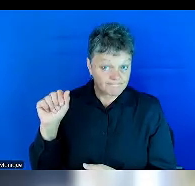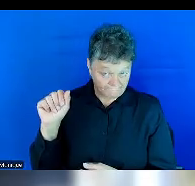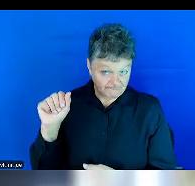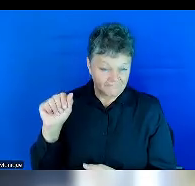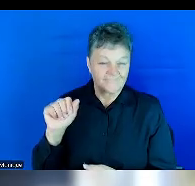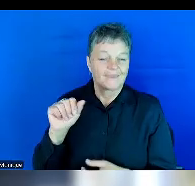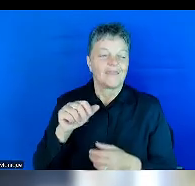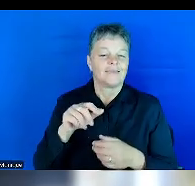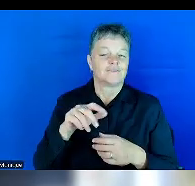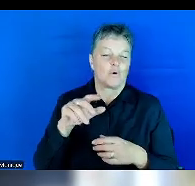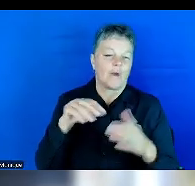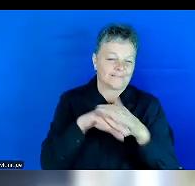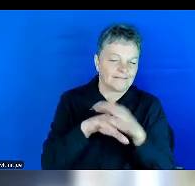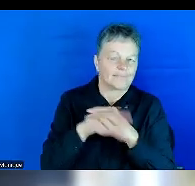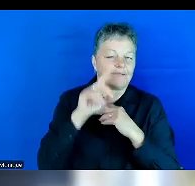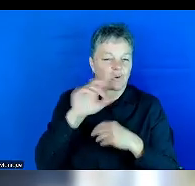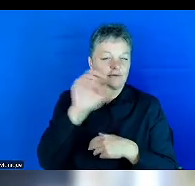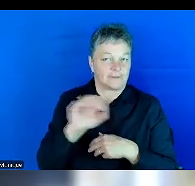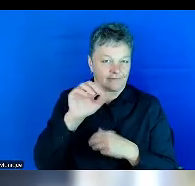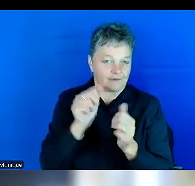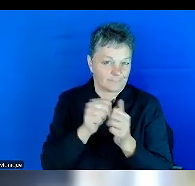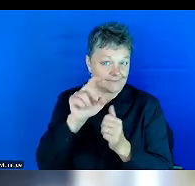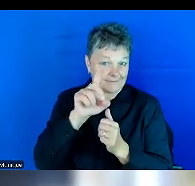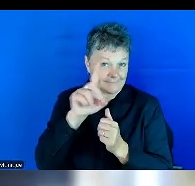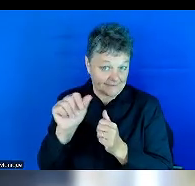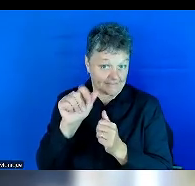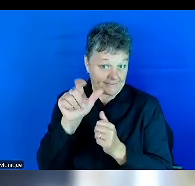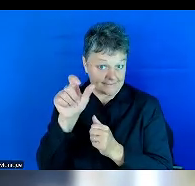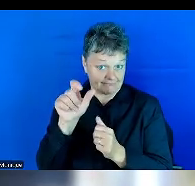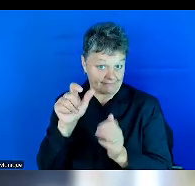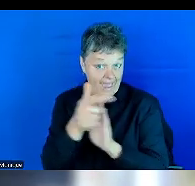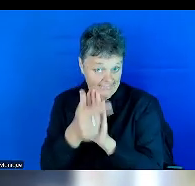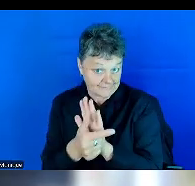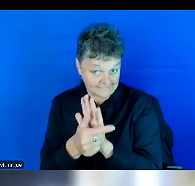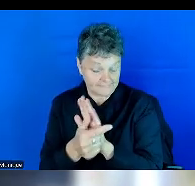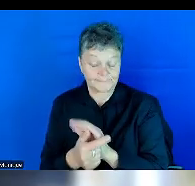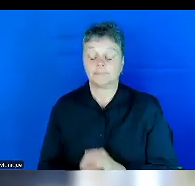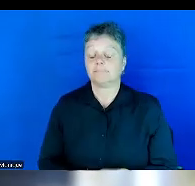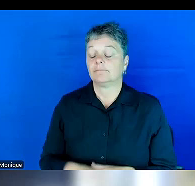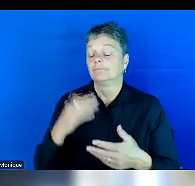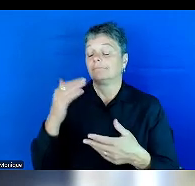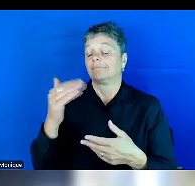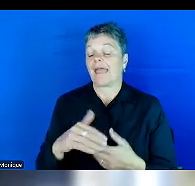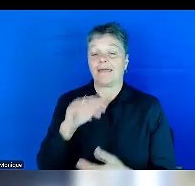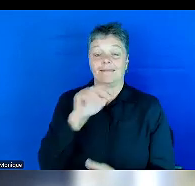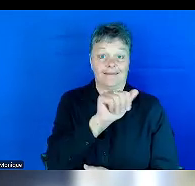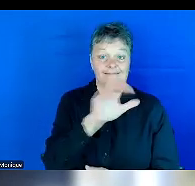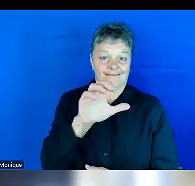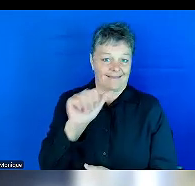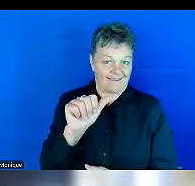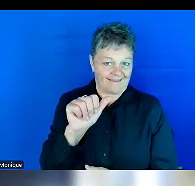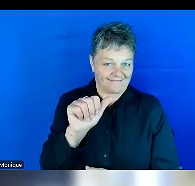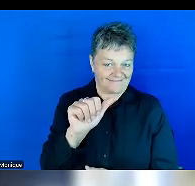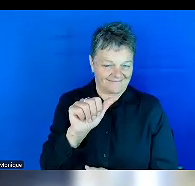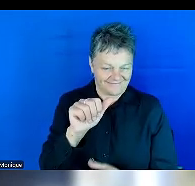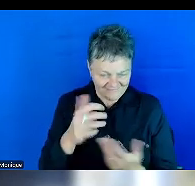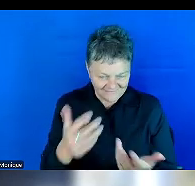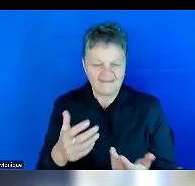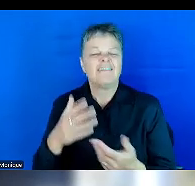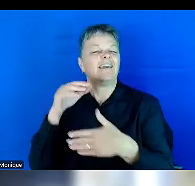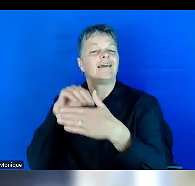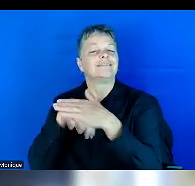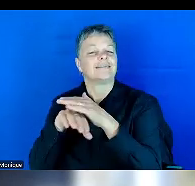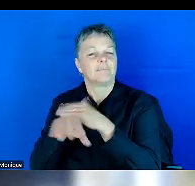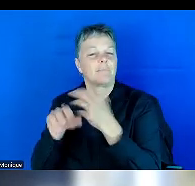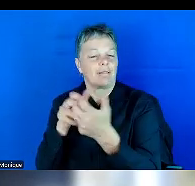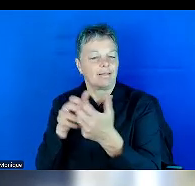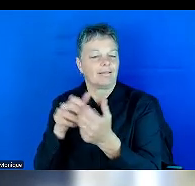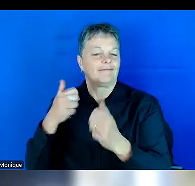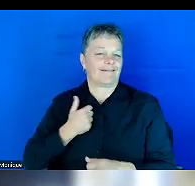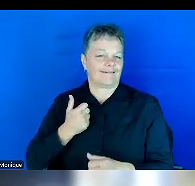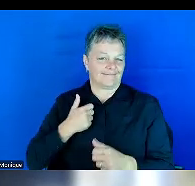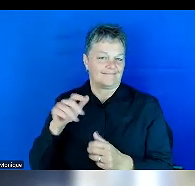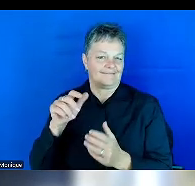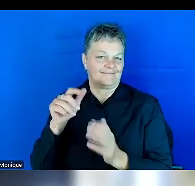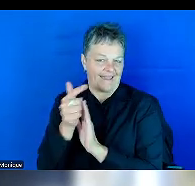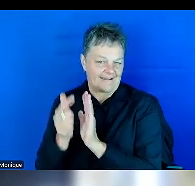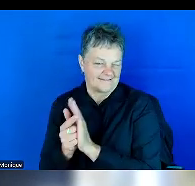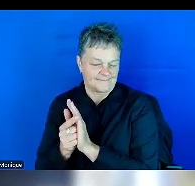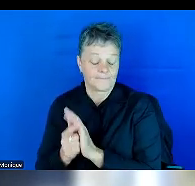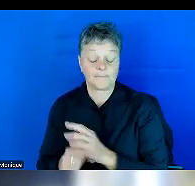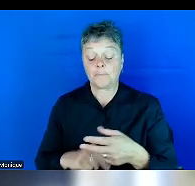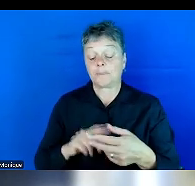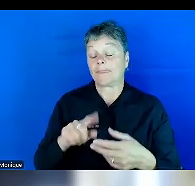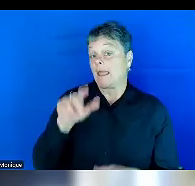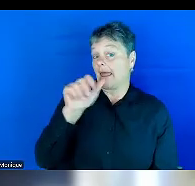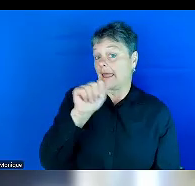as the AODA. and the Accessible Canada Act, also known as the ACA. The AODA is the accessibility